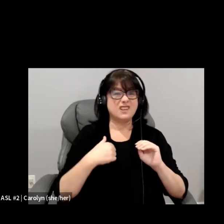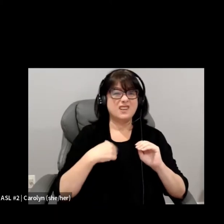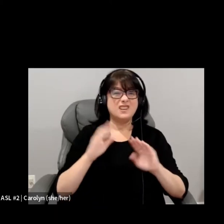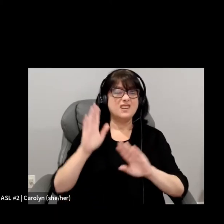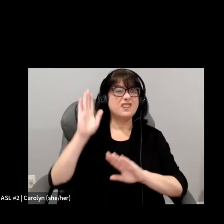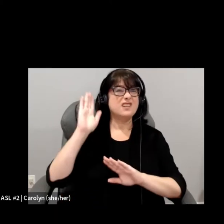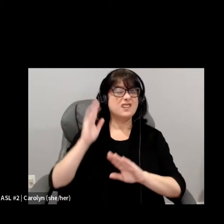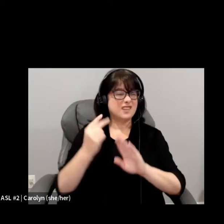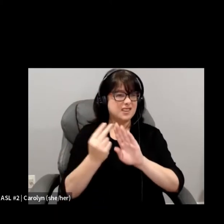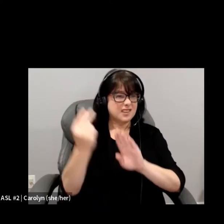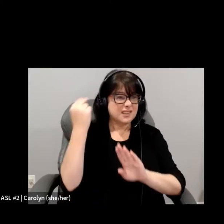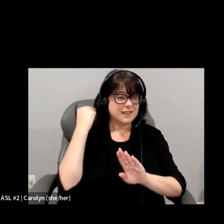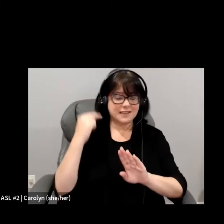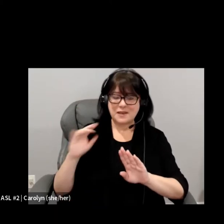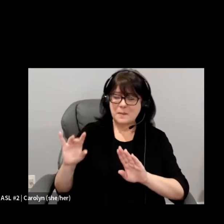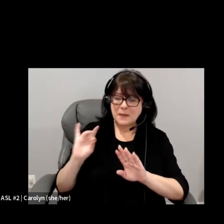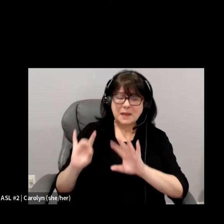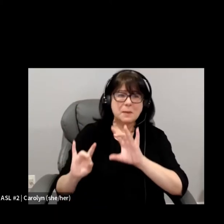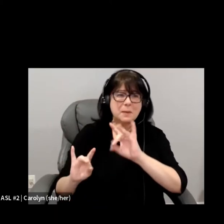OUT OF THE VARIOUS STORIES.